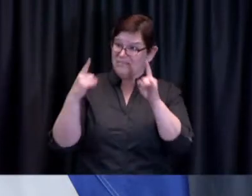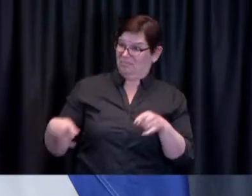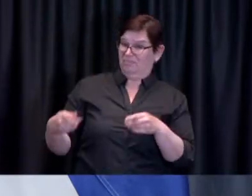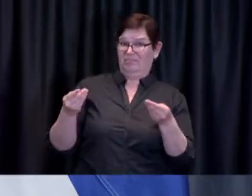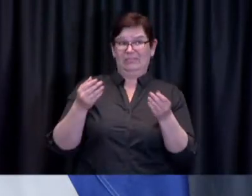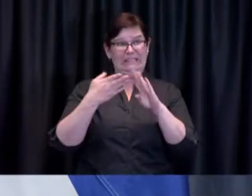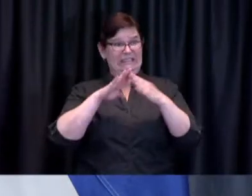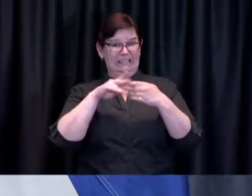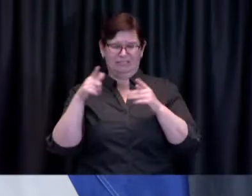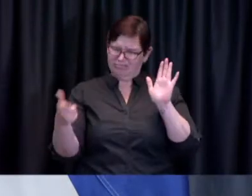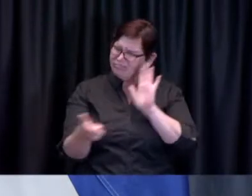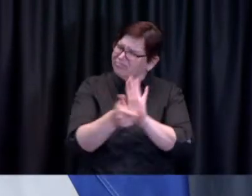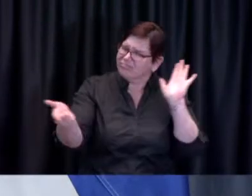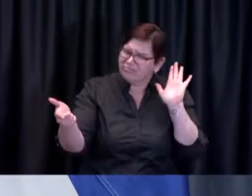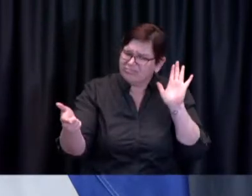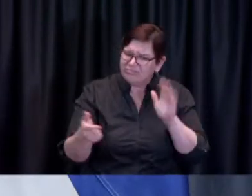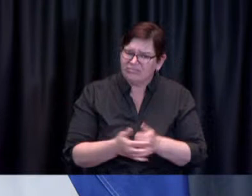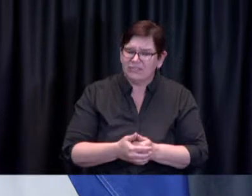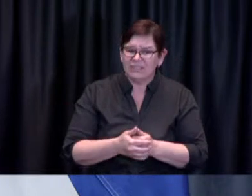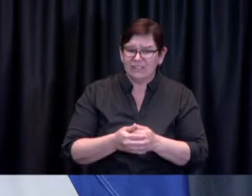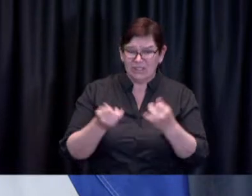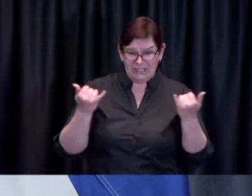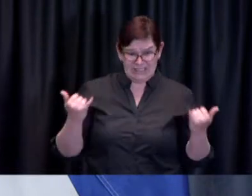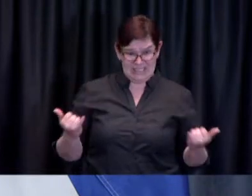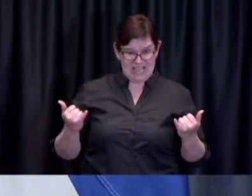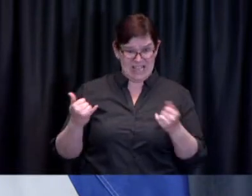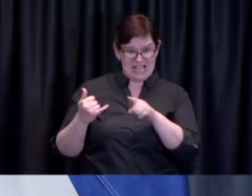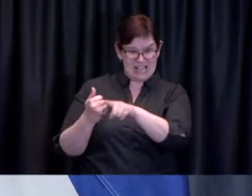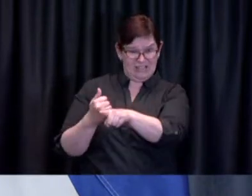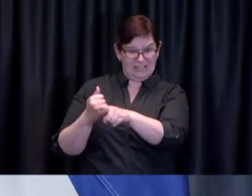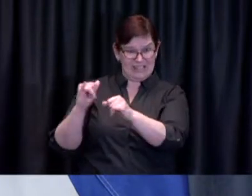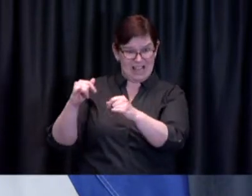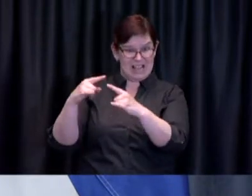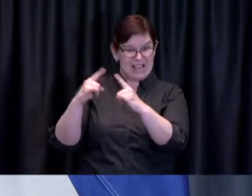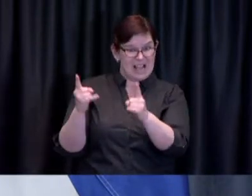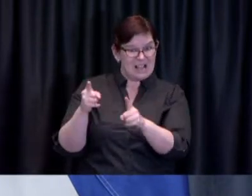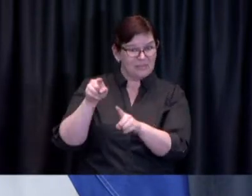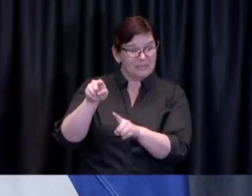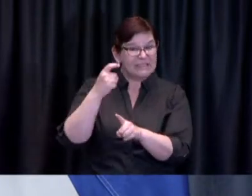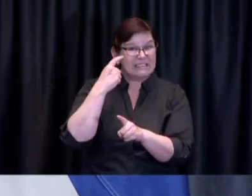activity taking place today it was an encampment where we had a fire recently and and only because